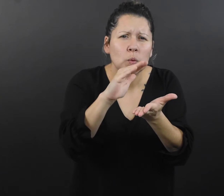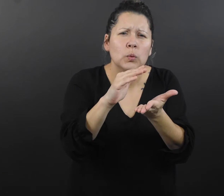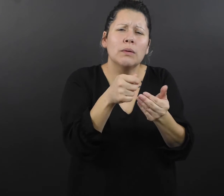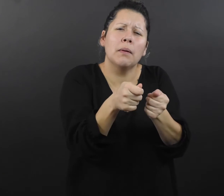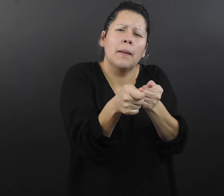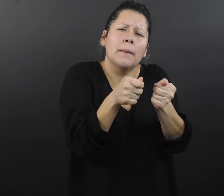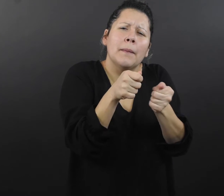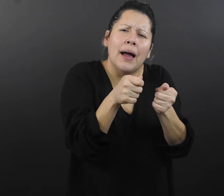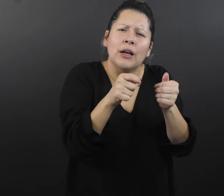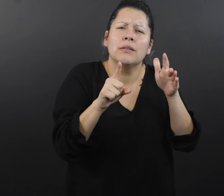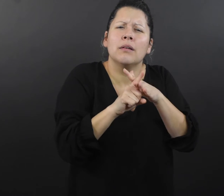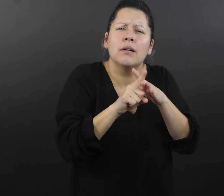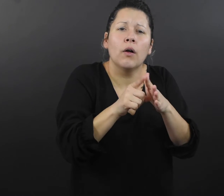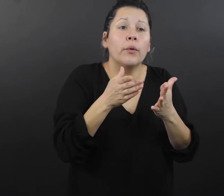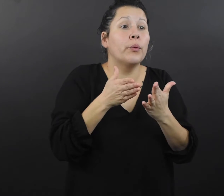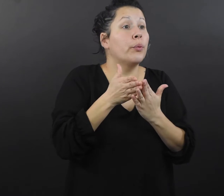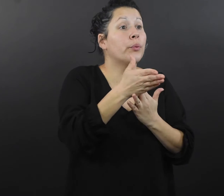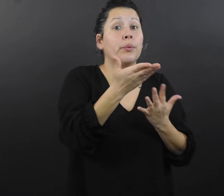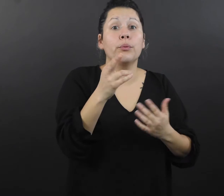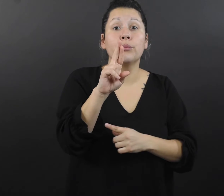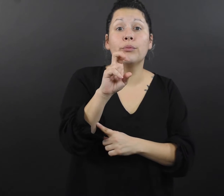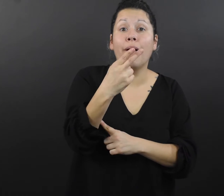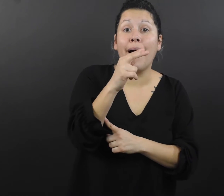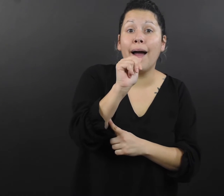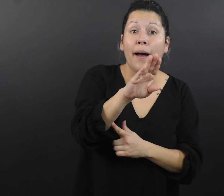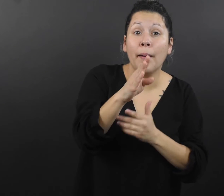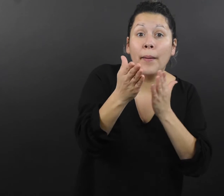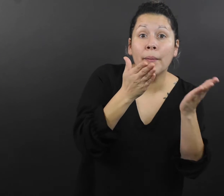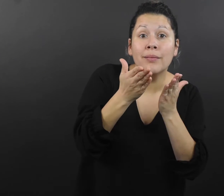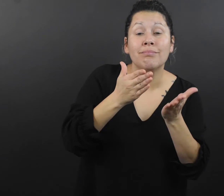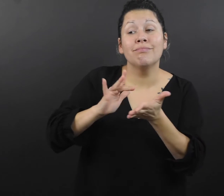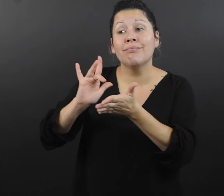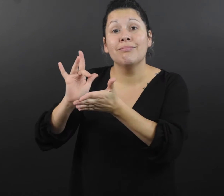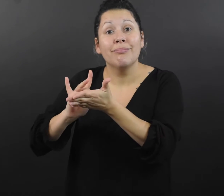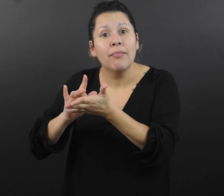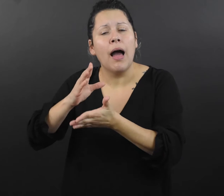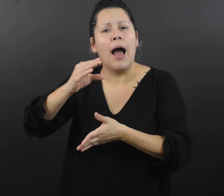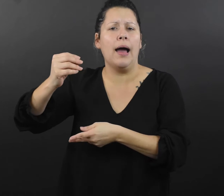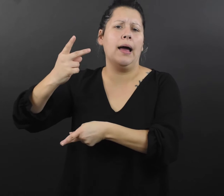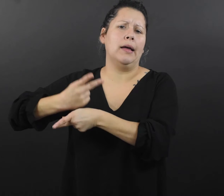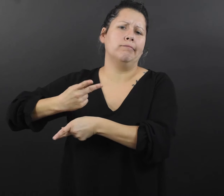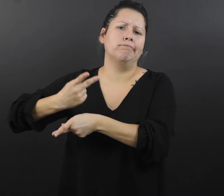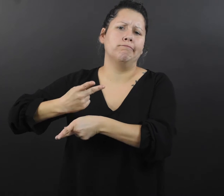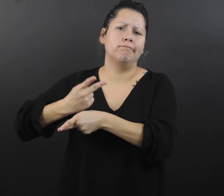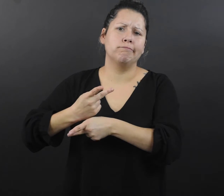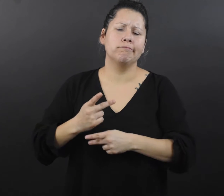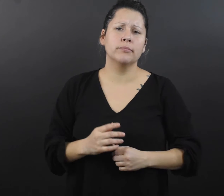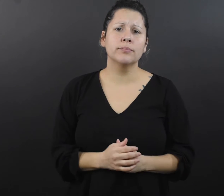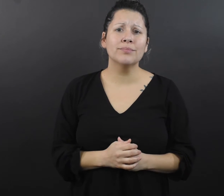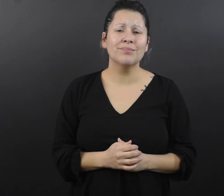or manage symptoms through rehabilitation services, medications, and coordinated care.